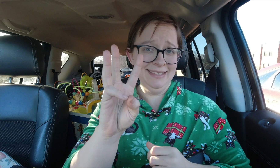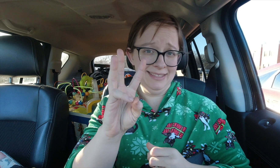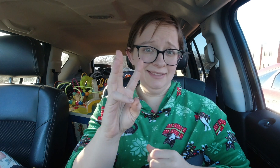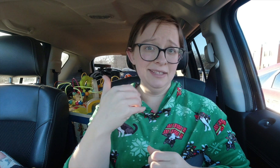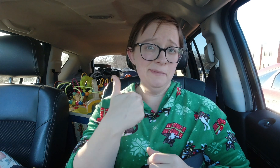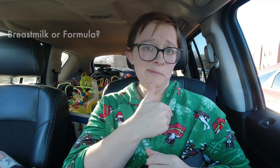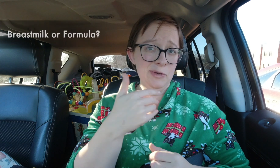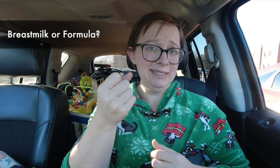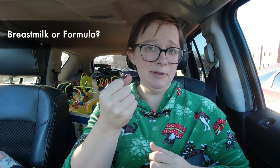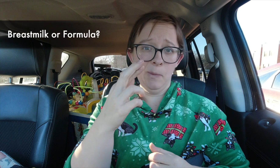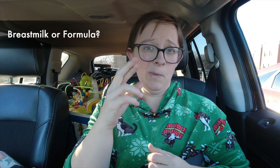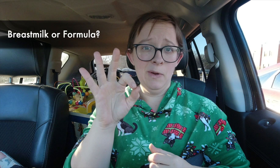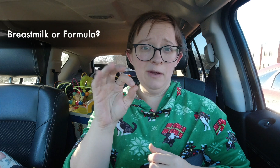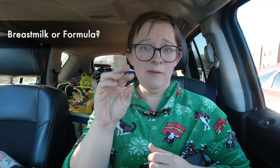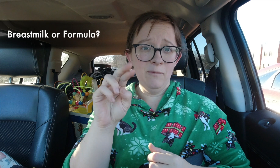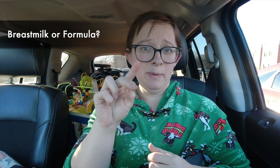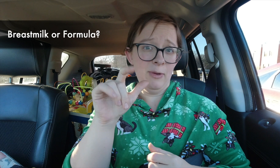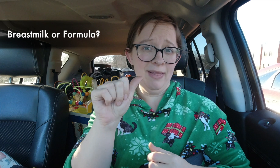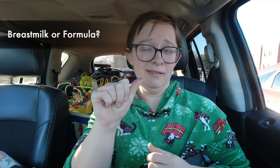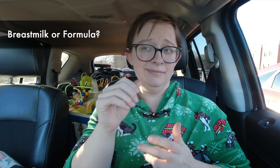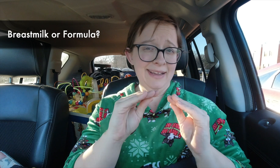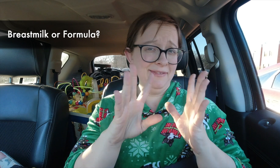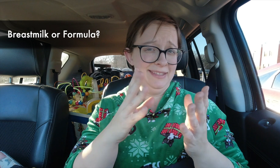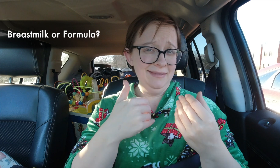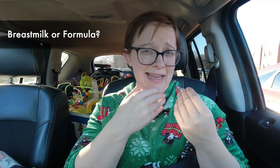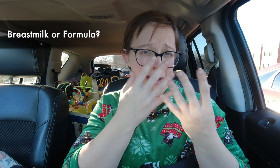Okay, number six is breast milk or formula?